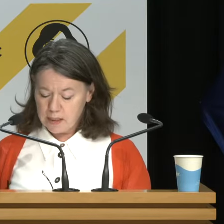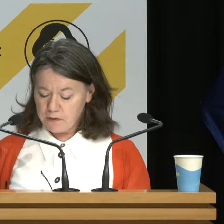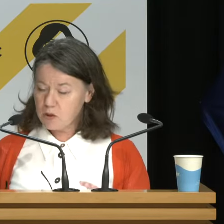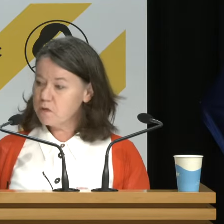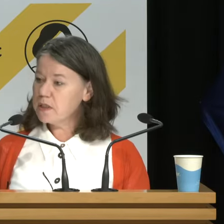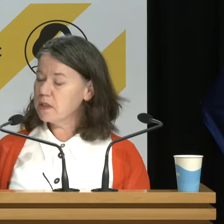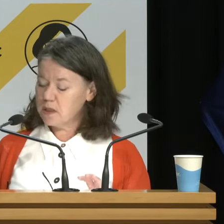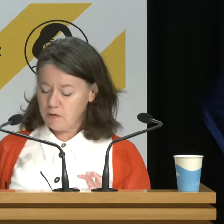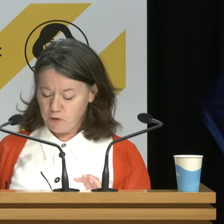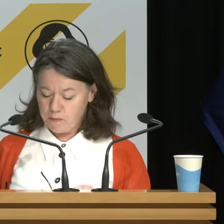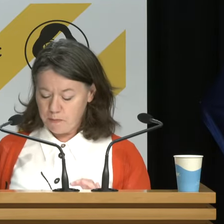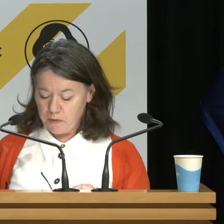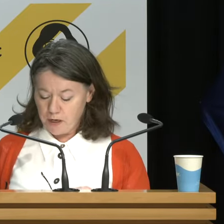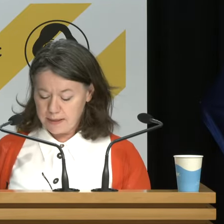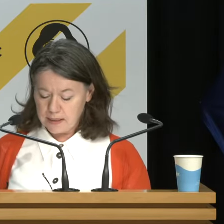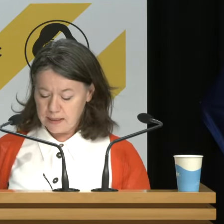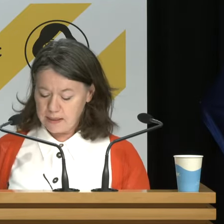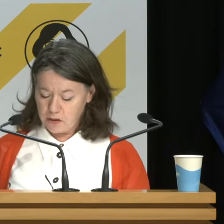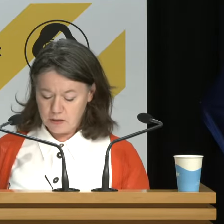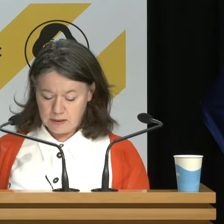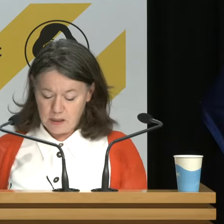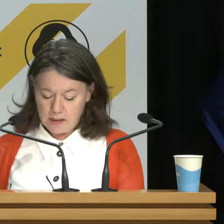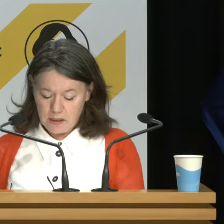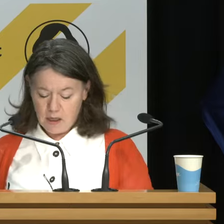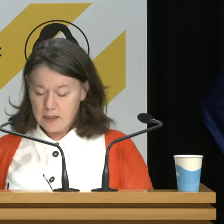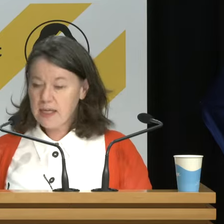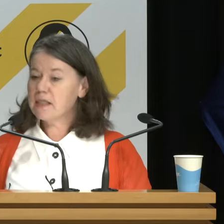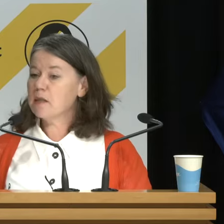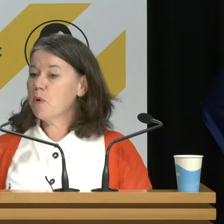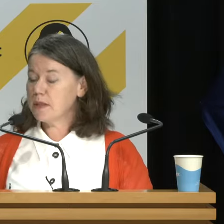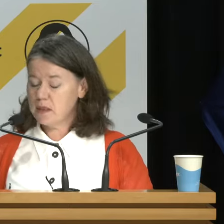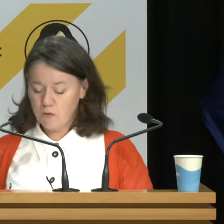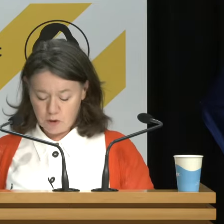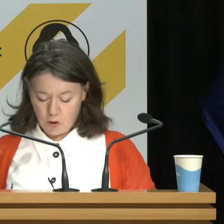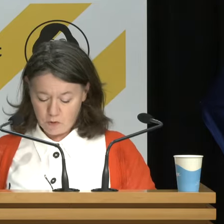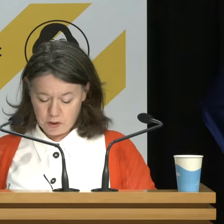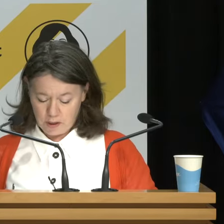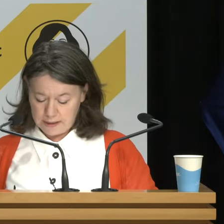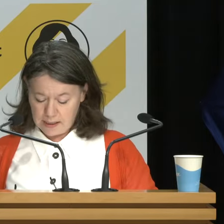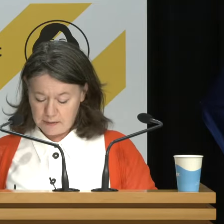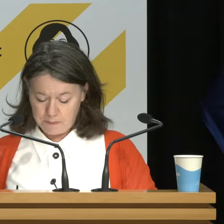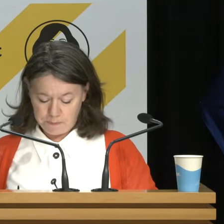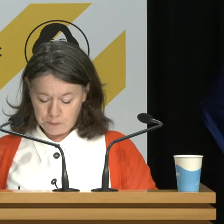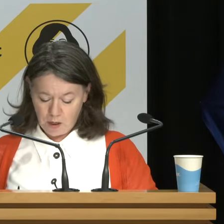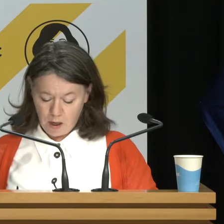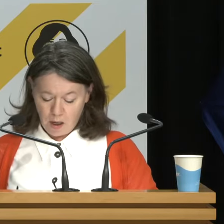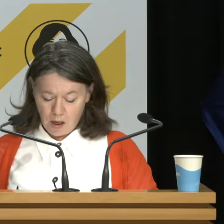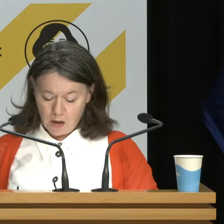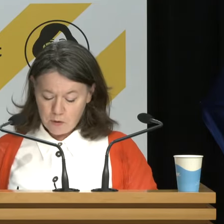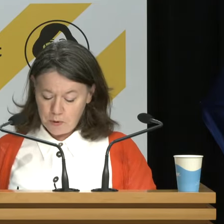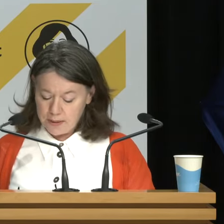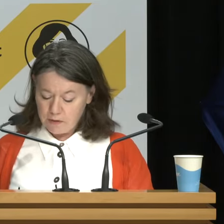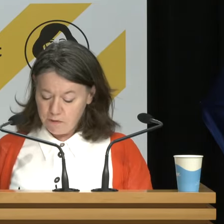city Mission will be named as a vocation of interest after a